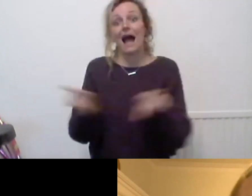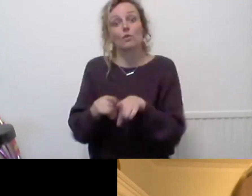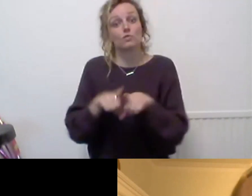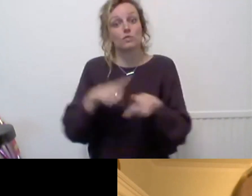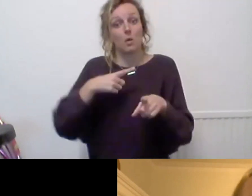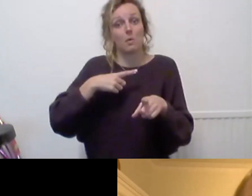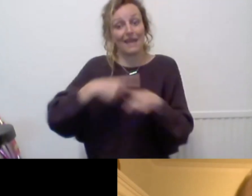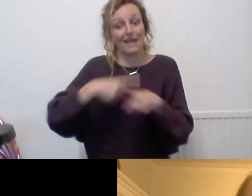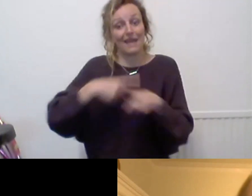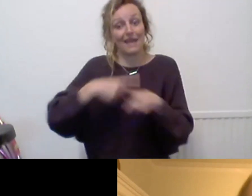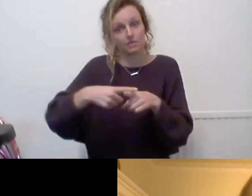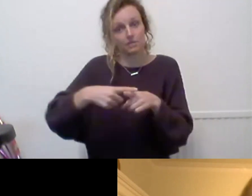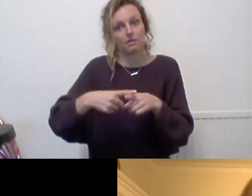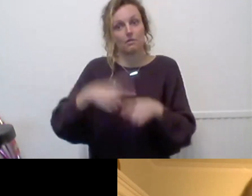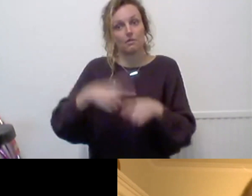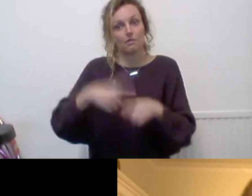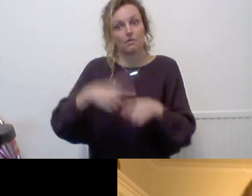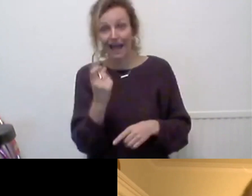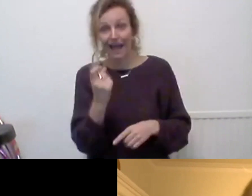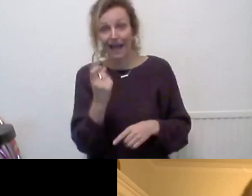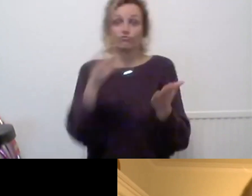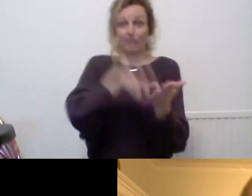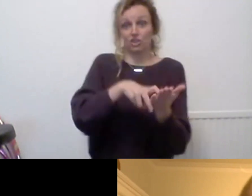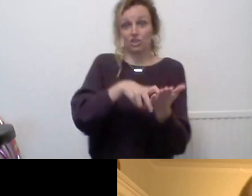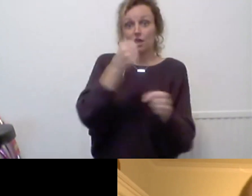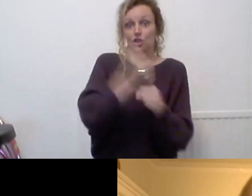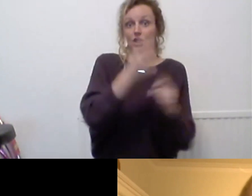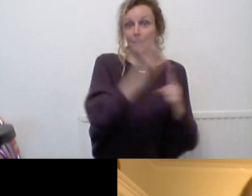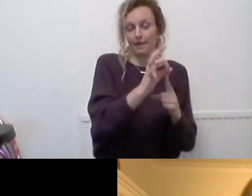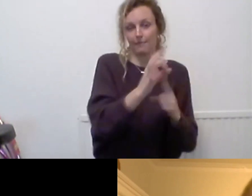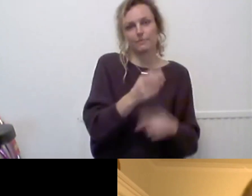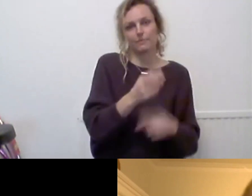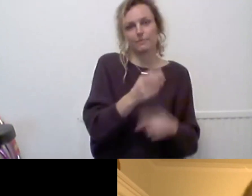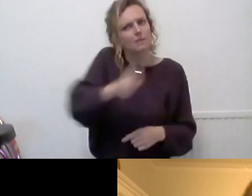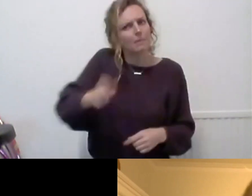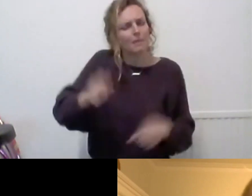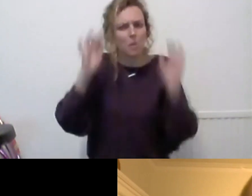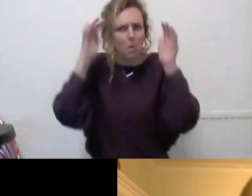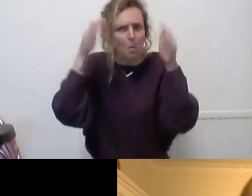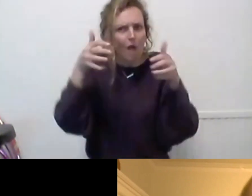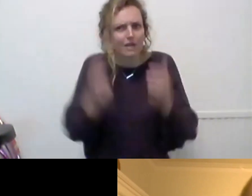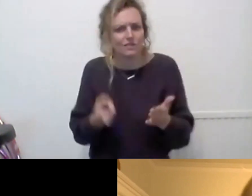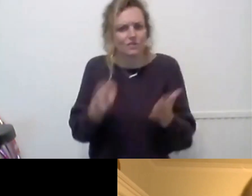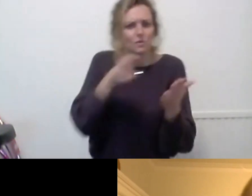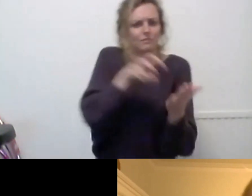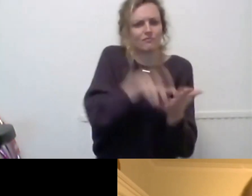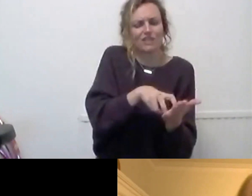Some people have understandable concerns about that if they are involved in immigration